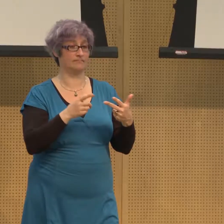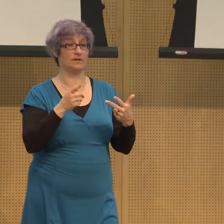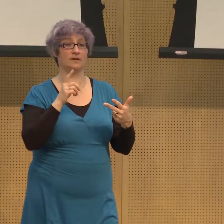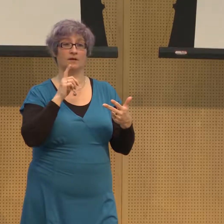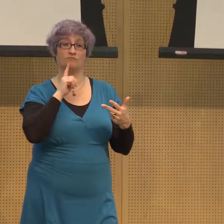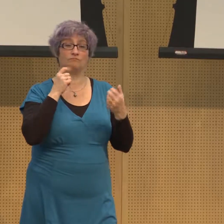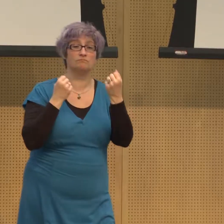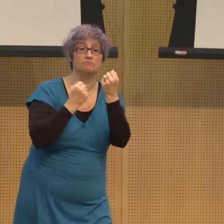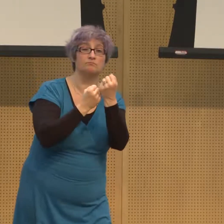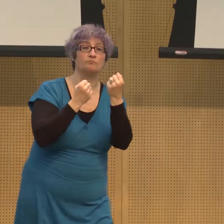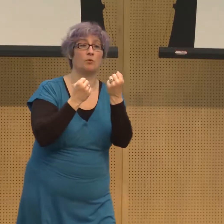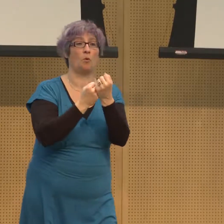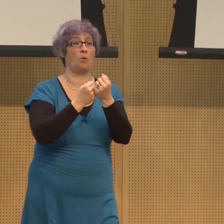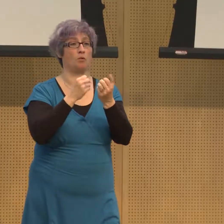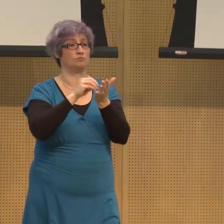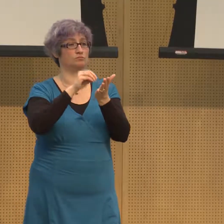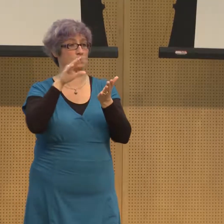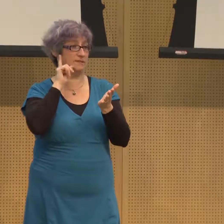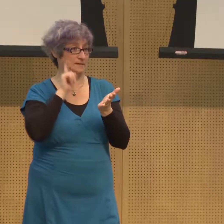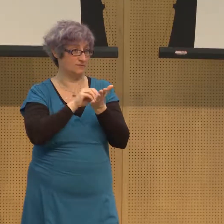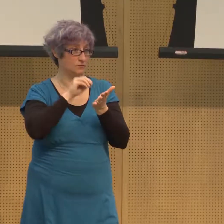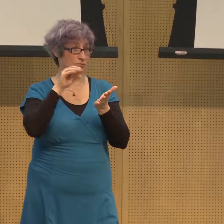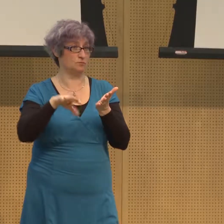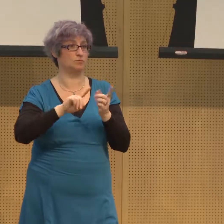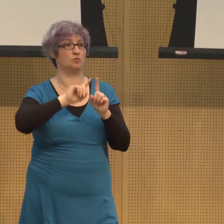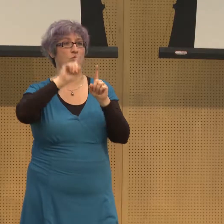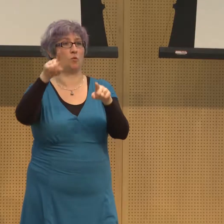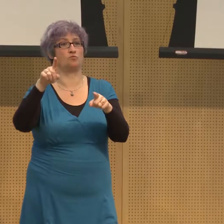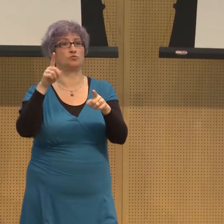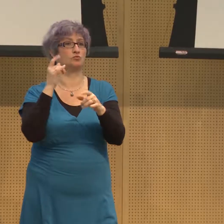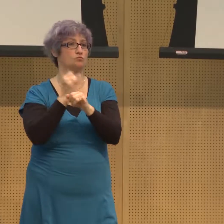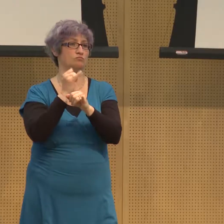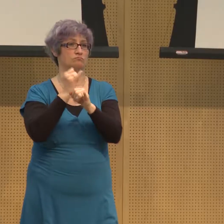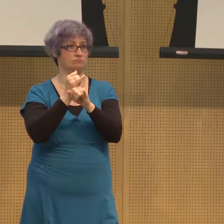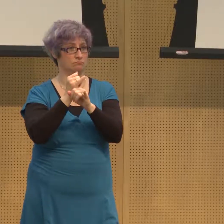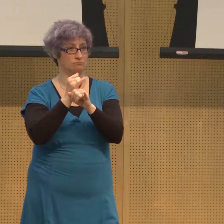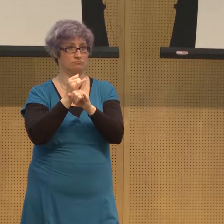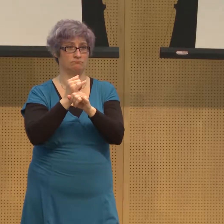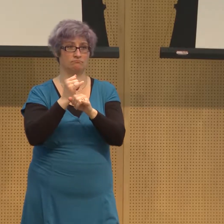We have a third project that supports deaf students